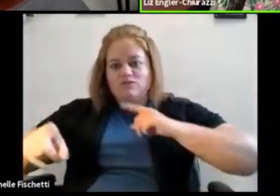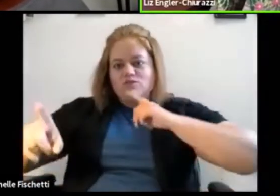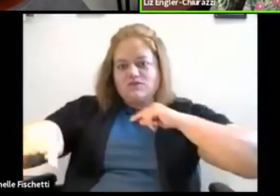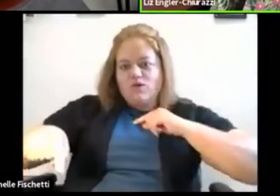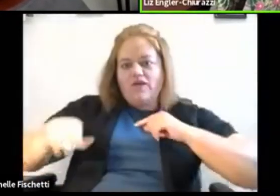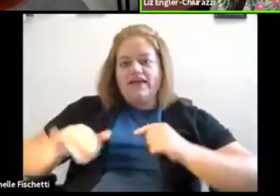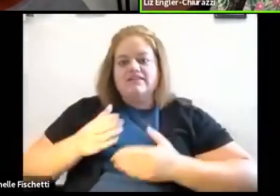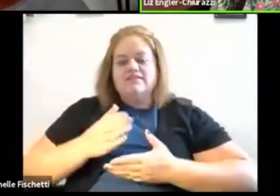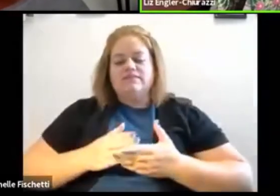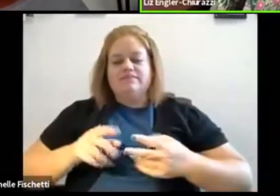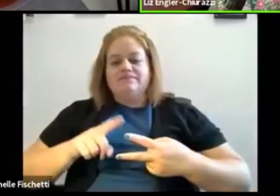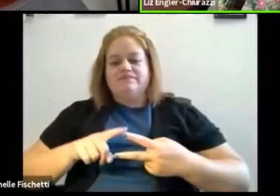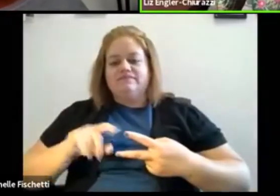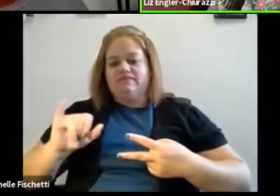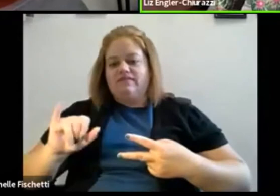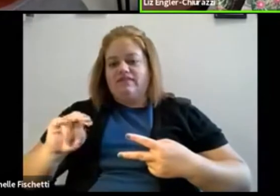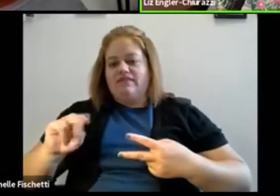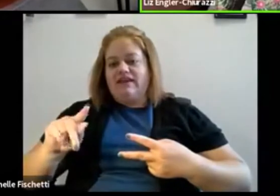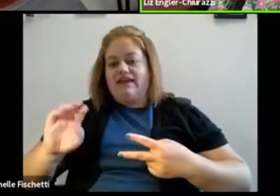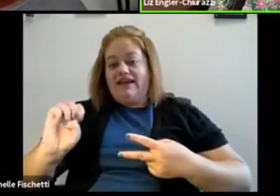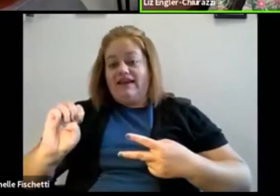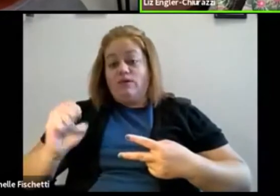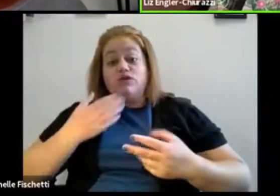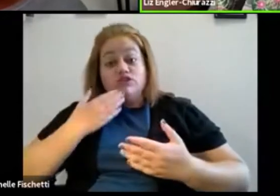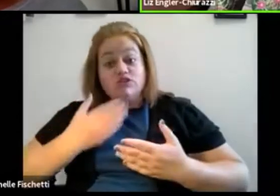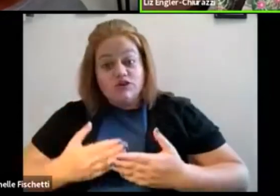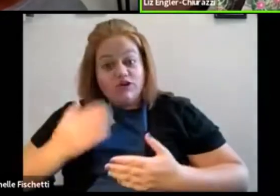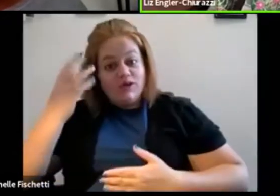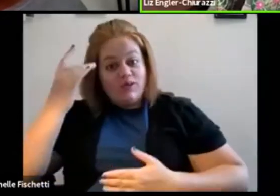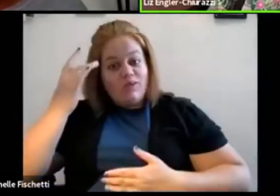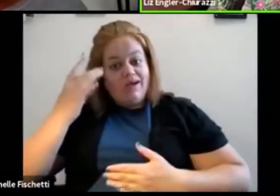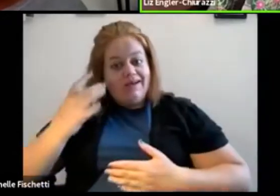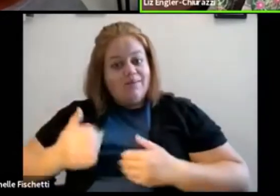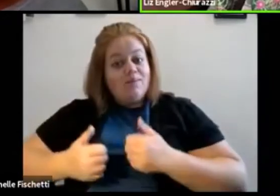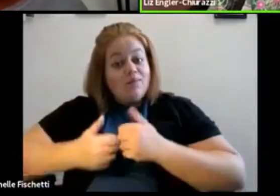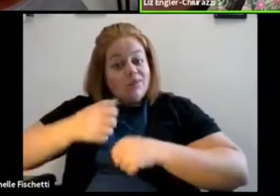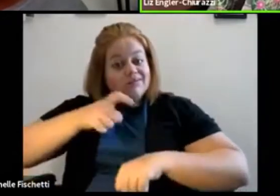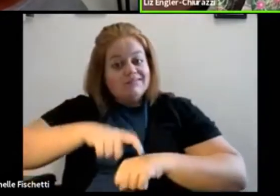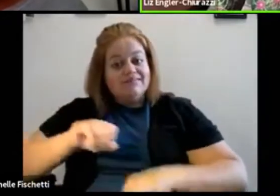response and that's good because for the most part the innate immune response can